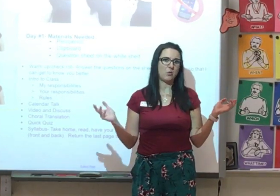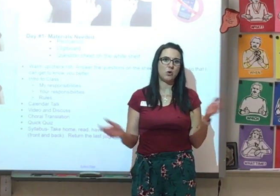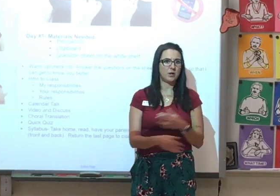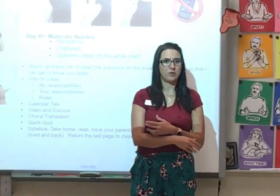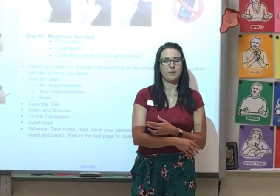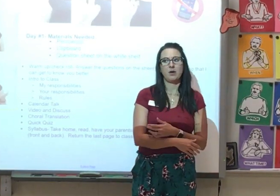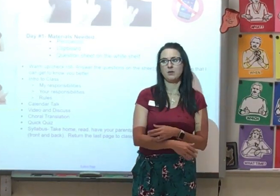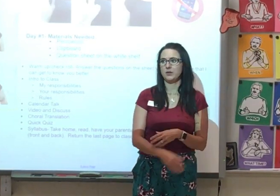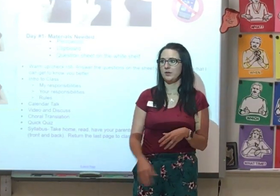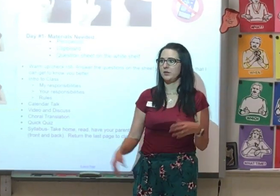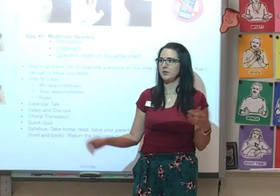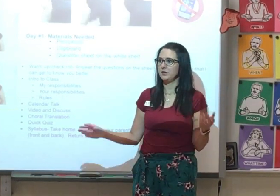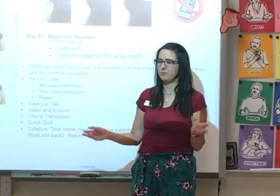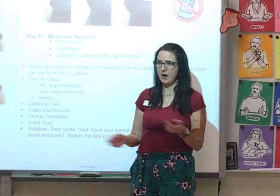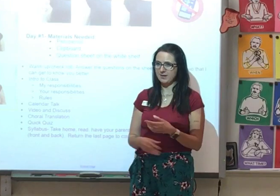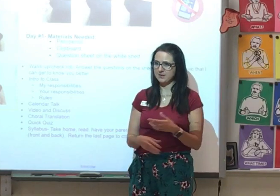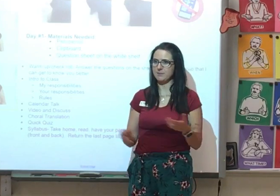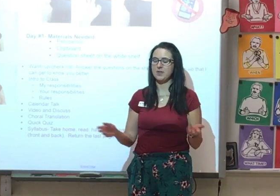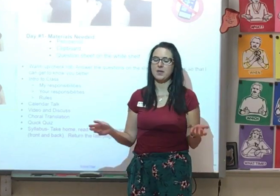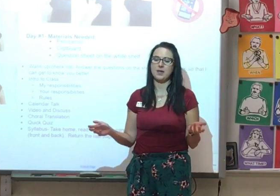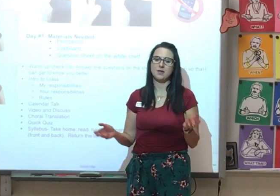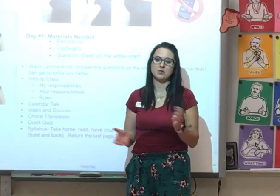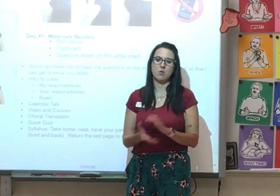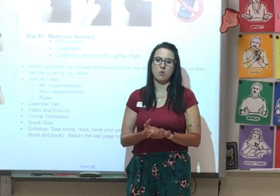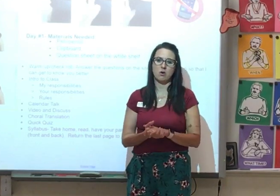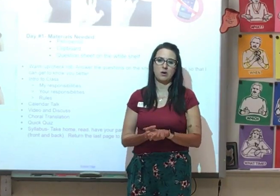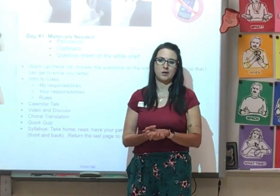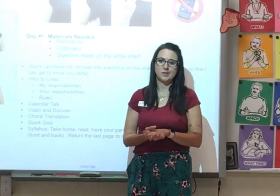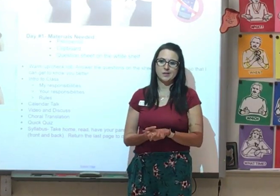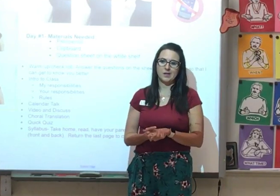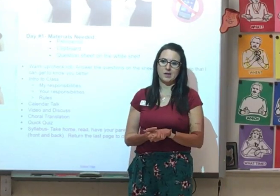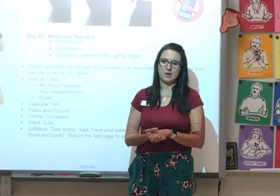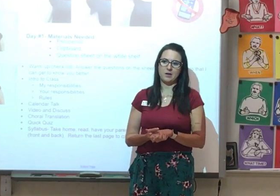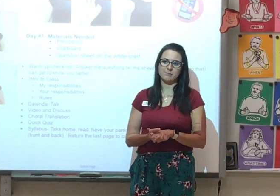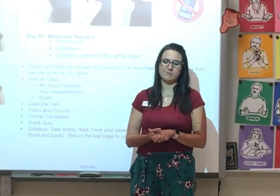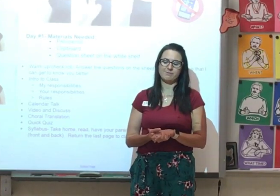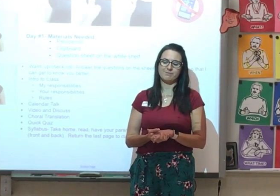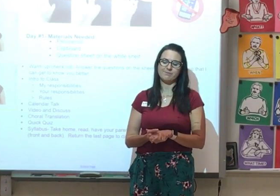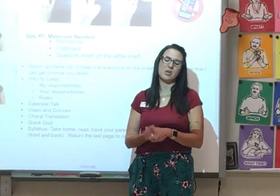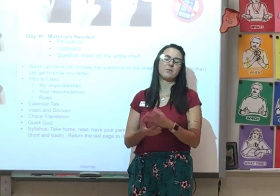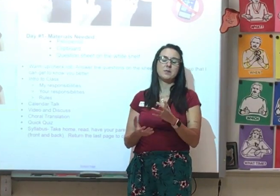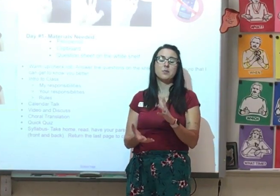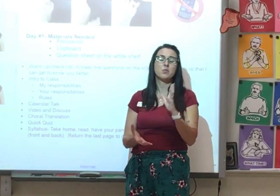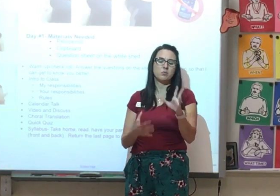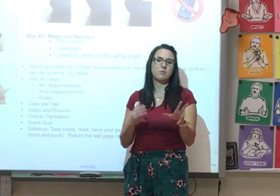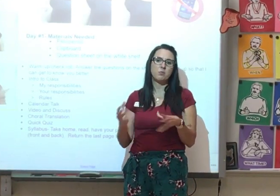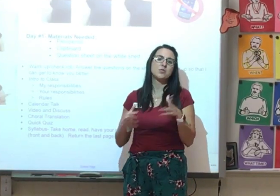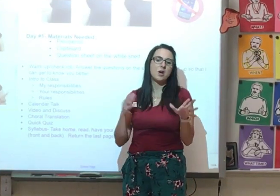know working with a partner or to practice some things or but we'll talk